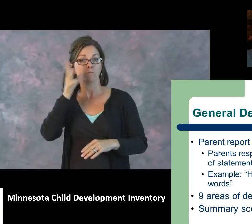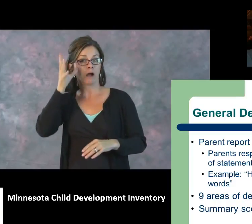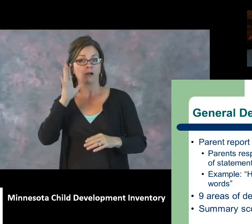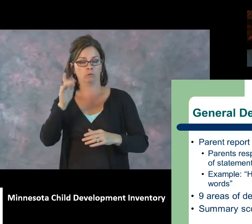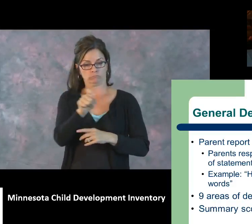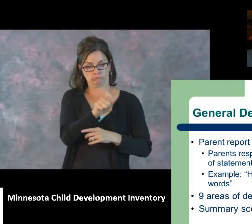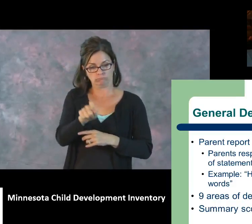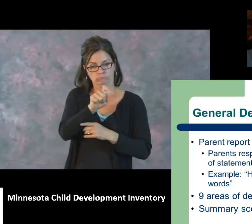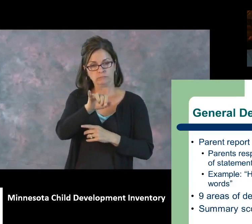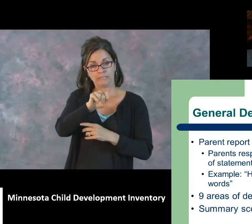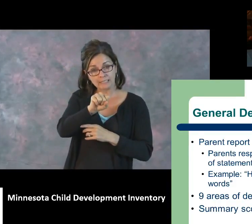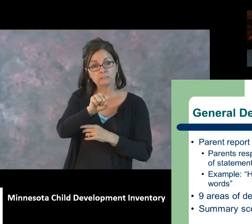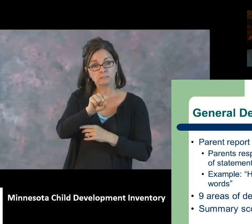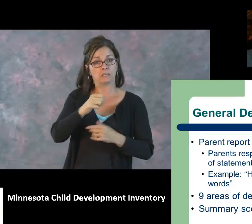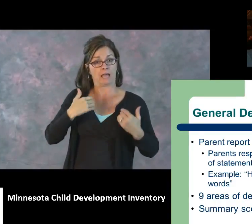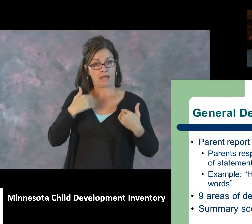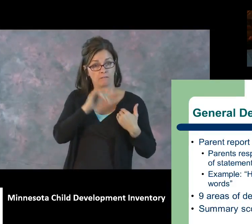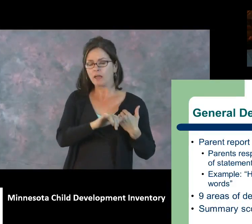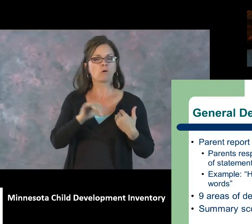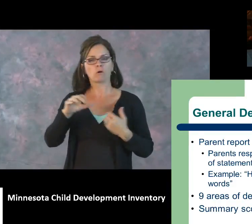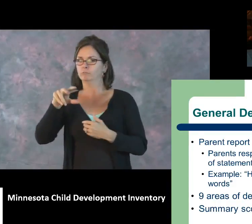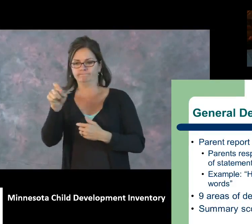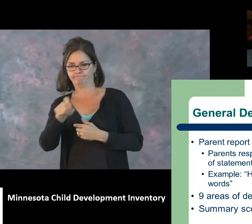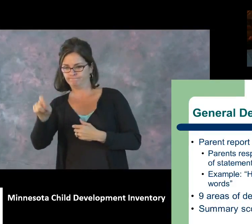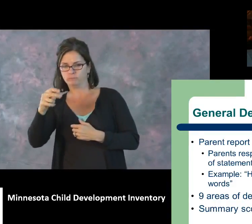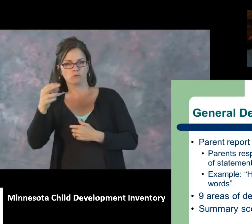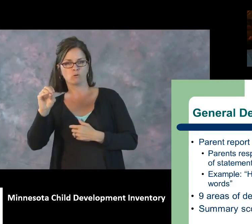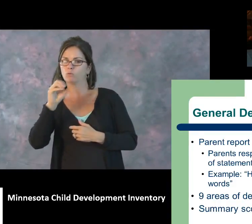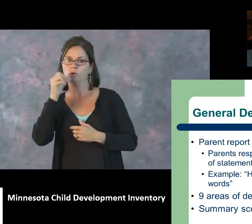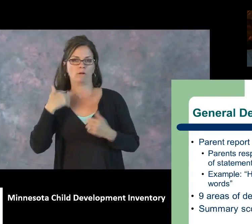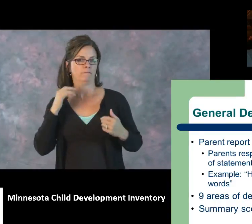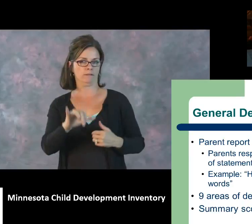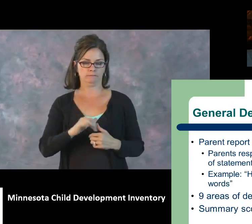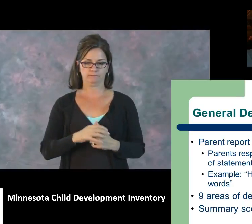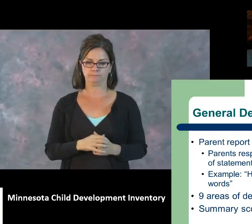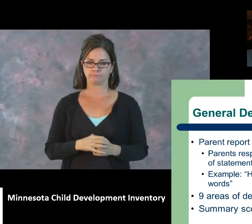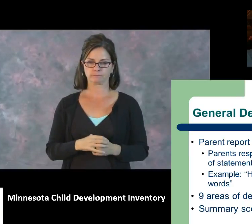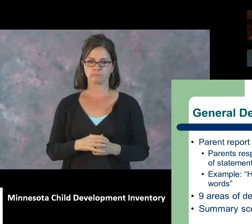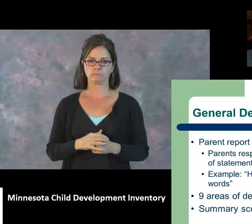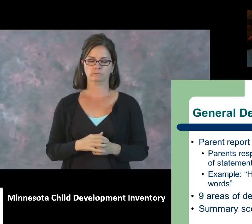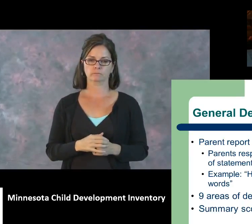that their child has that, or "no", that they don't.